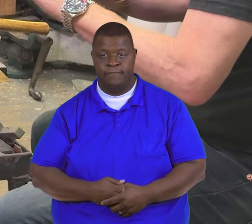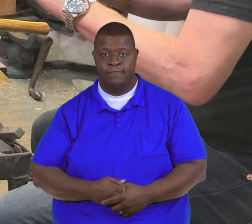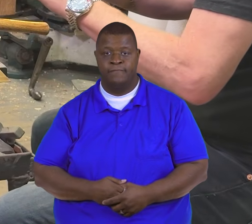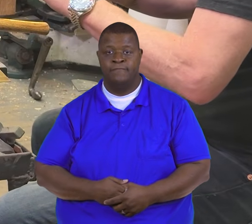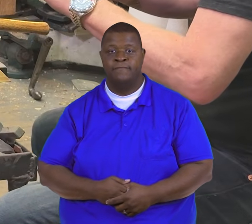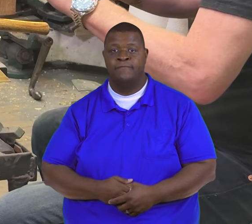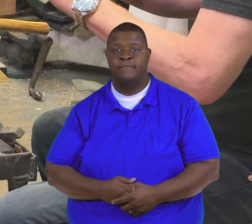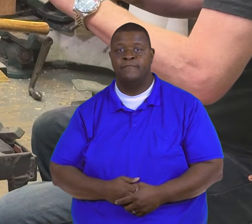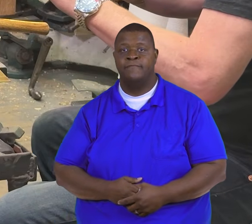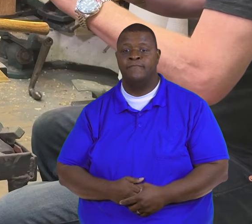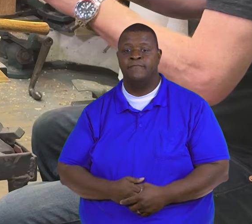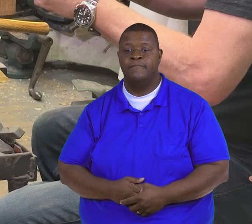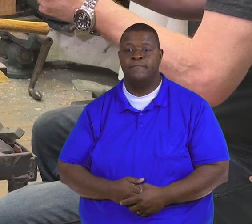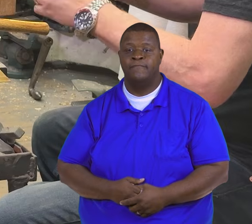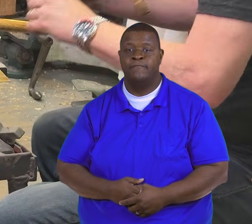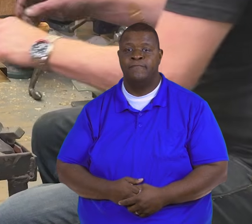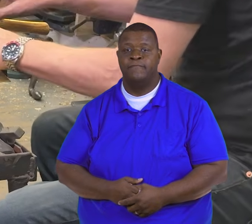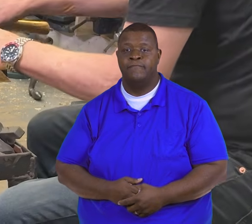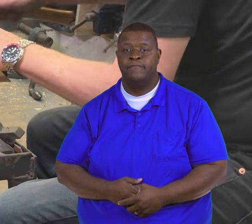[coolant dripping]